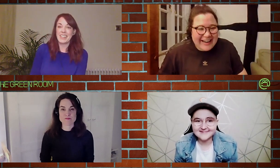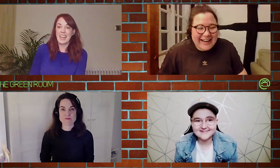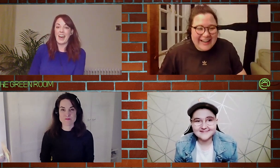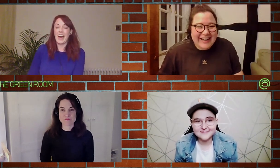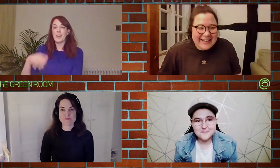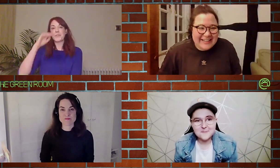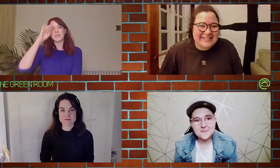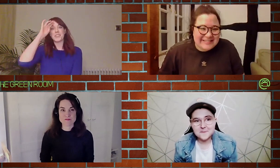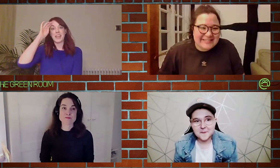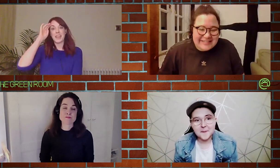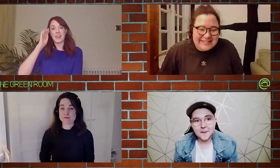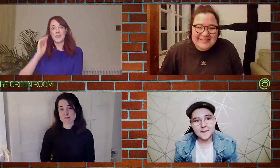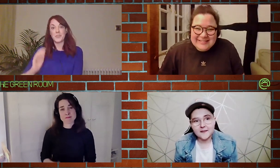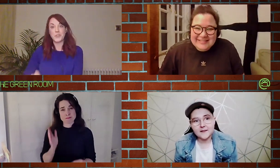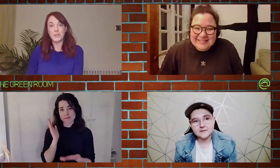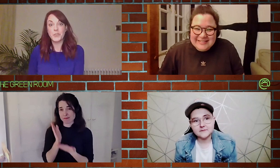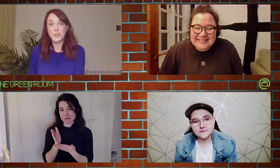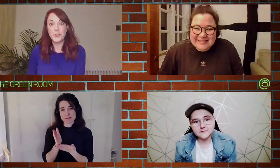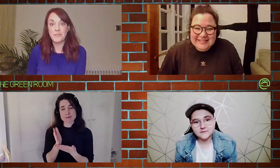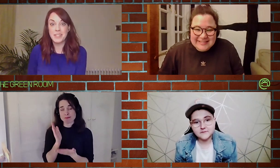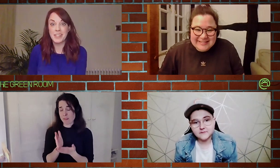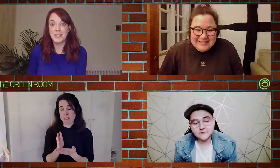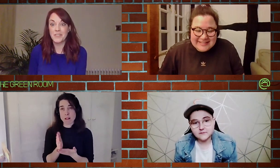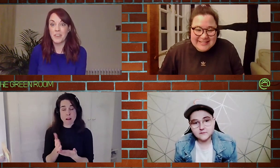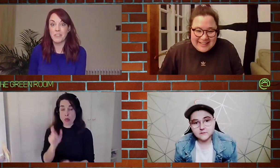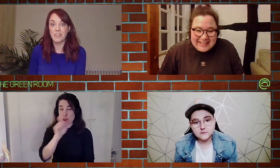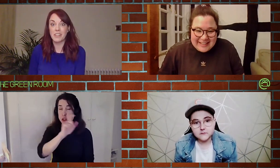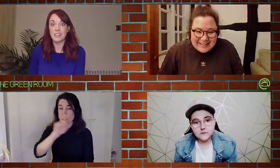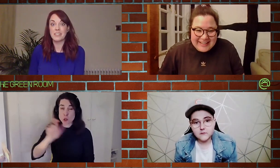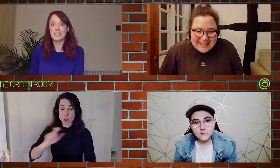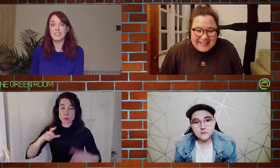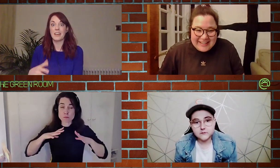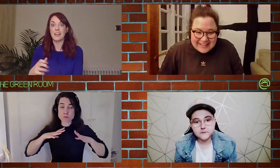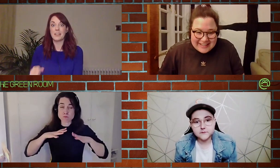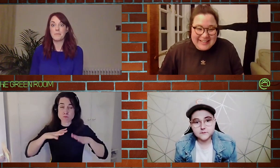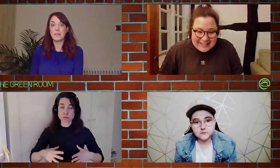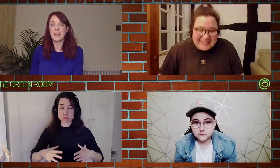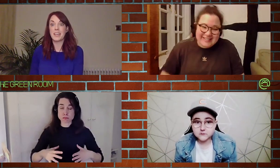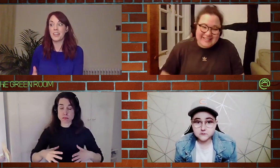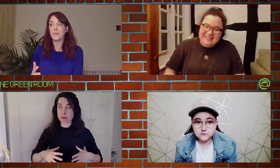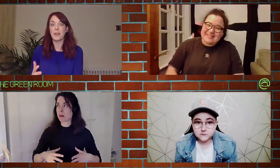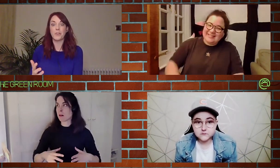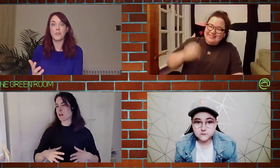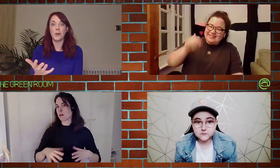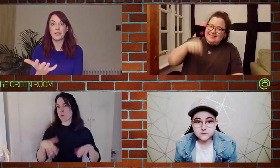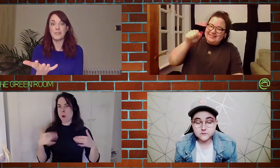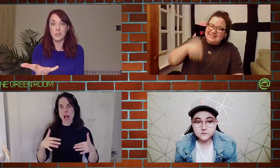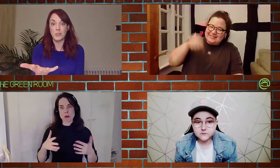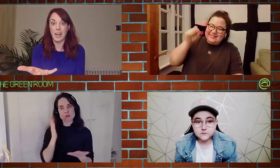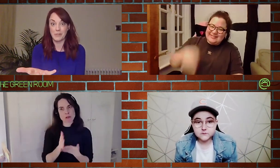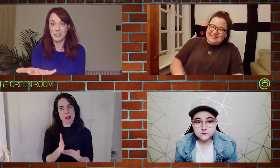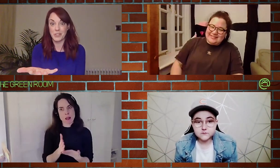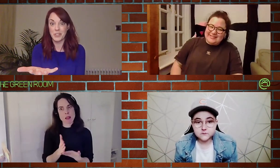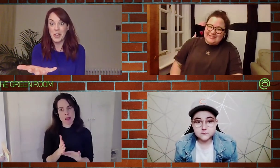Yeah. Absolutely. The zoom fatigue is very real isn't it. Particularly when you work with a visual language.